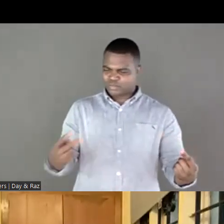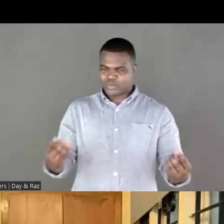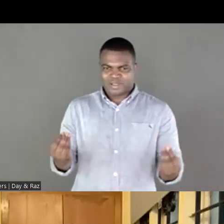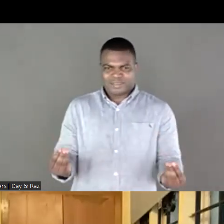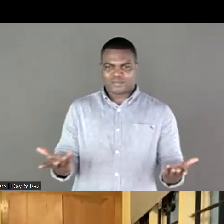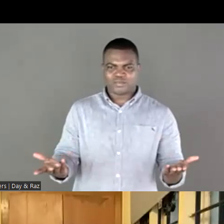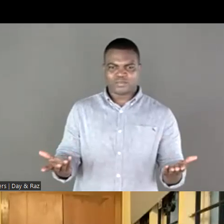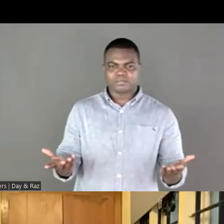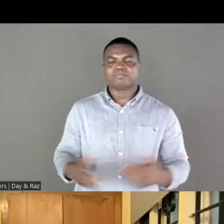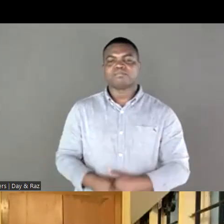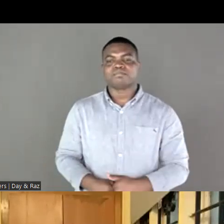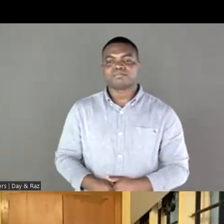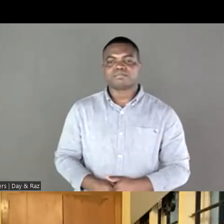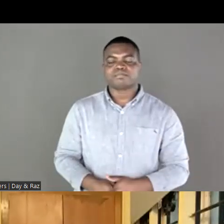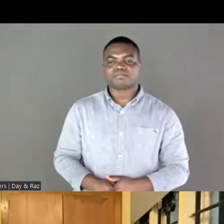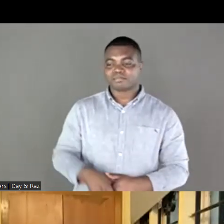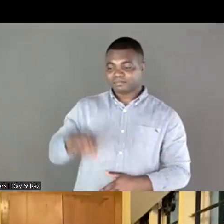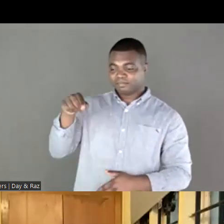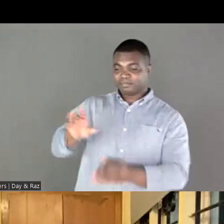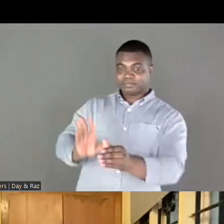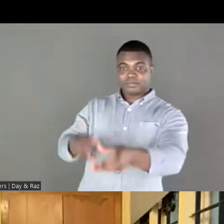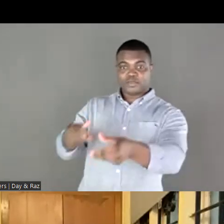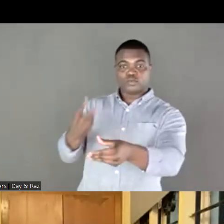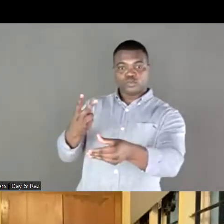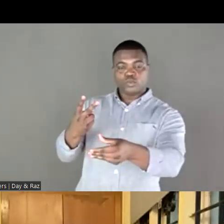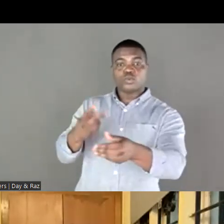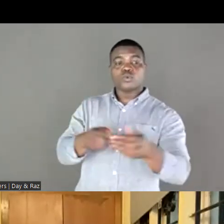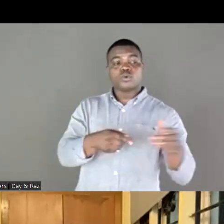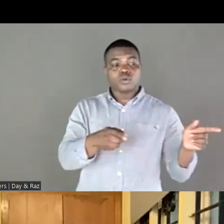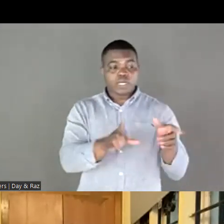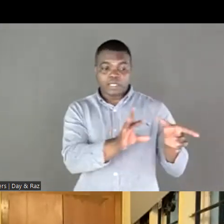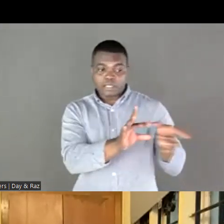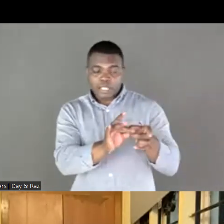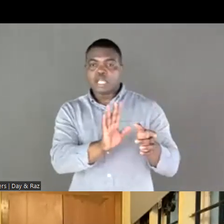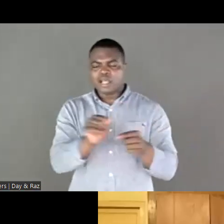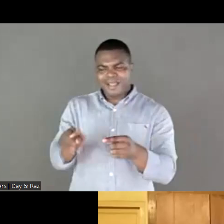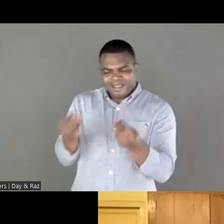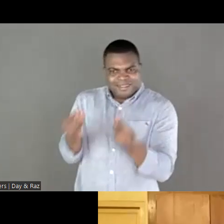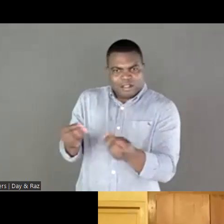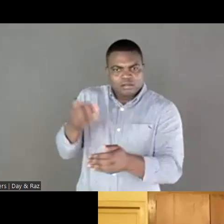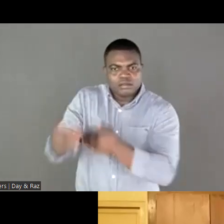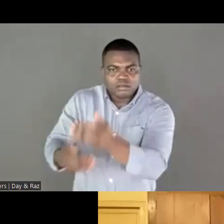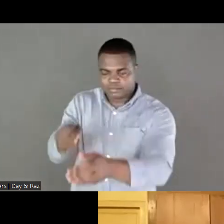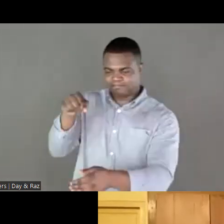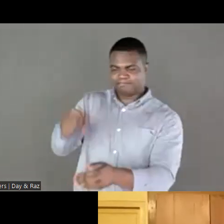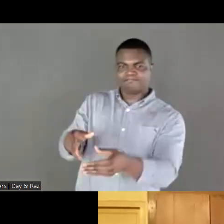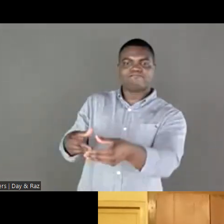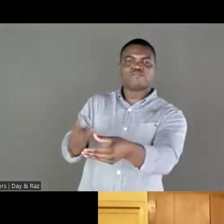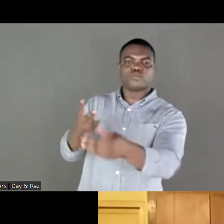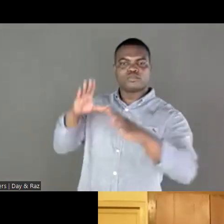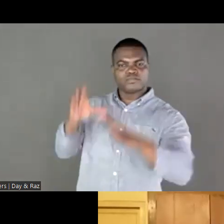How do we leverage public policies towards CRPD compliance? How do we engage with stakeholders?